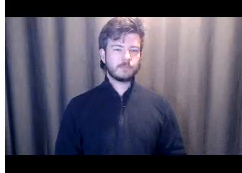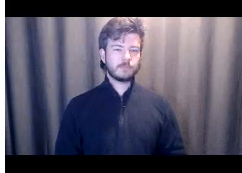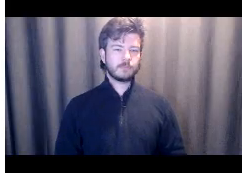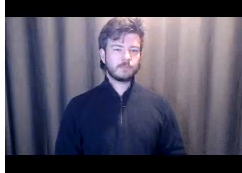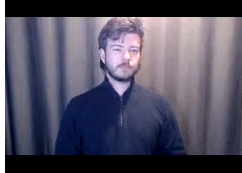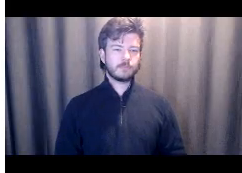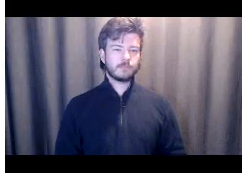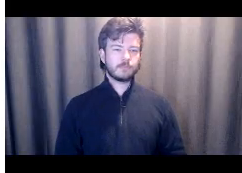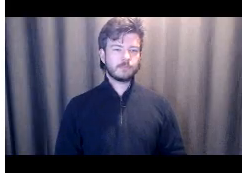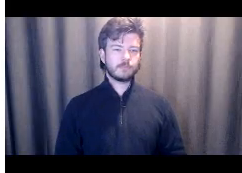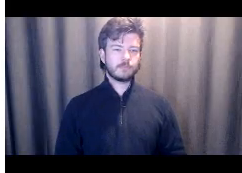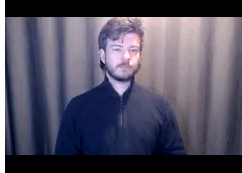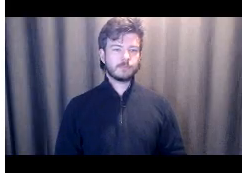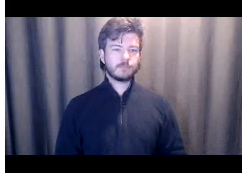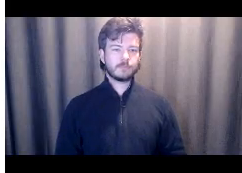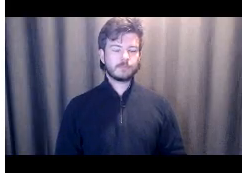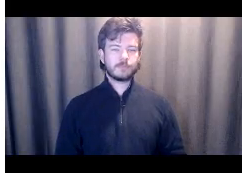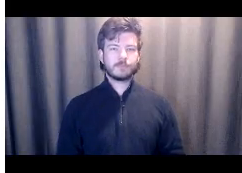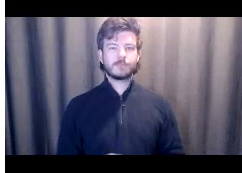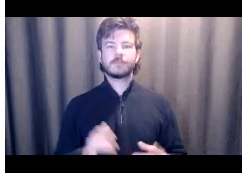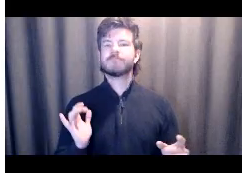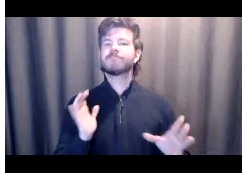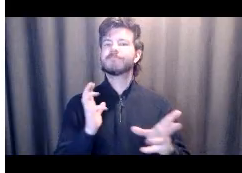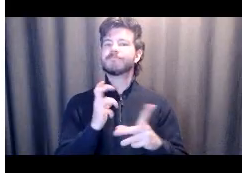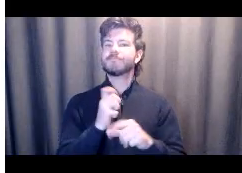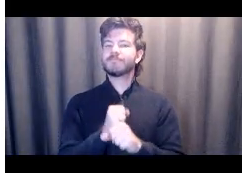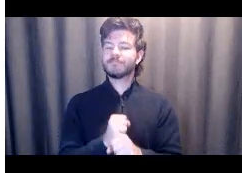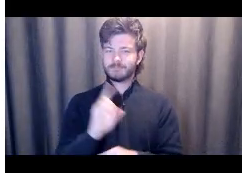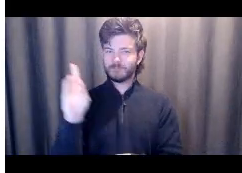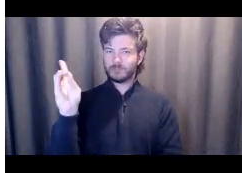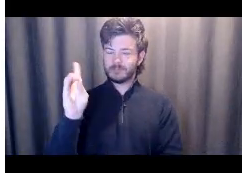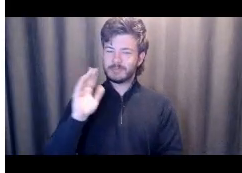That brings me to the end of the presentation.